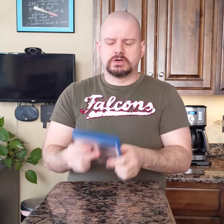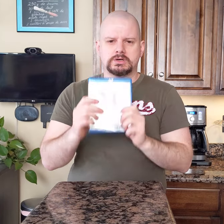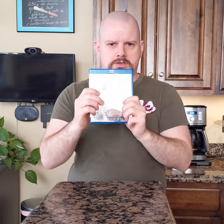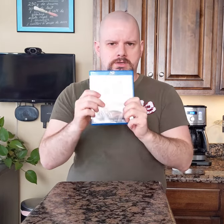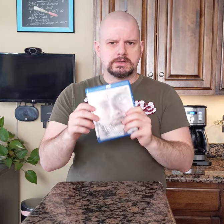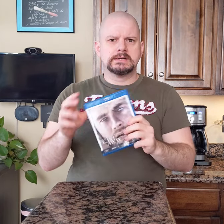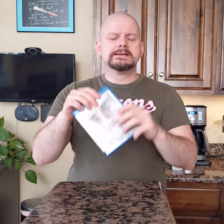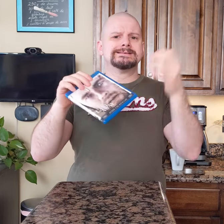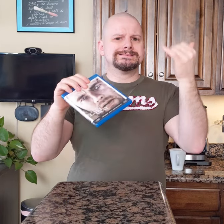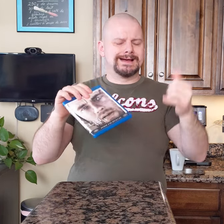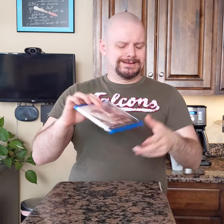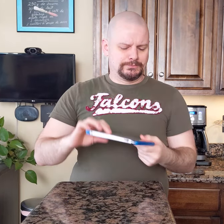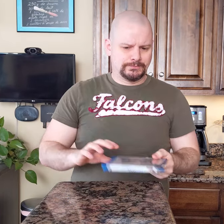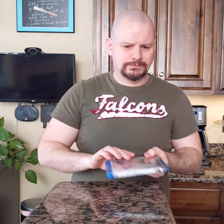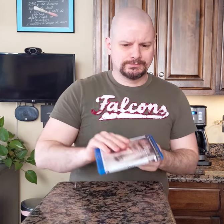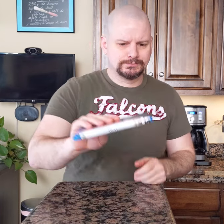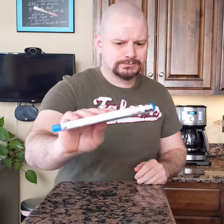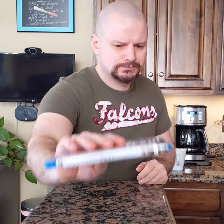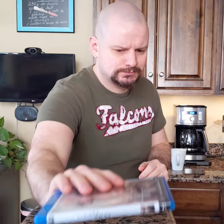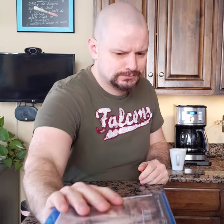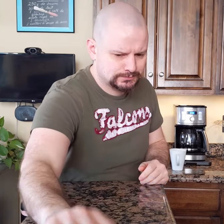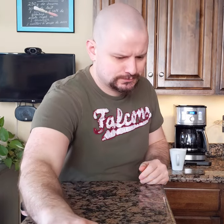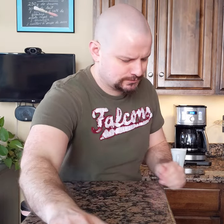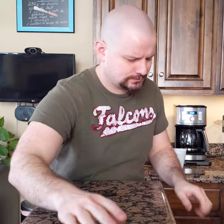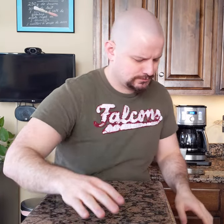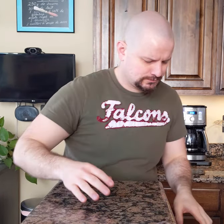Now...